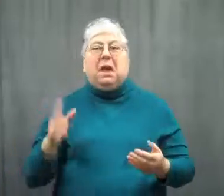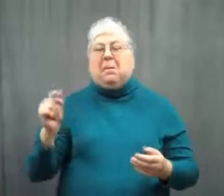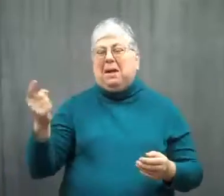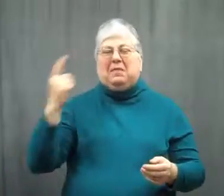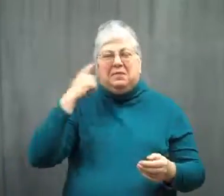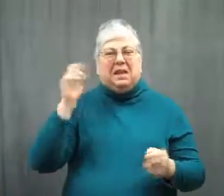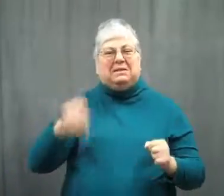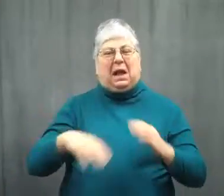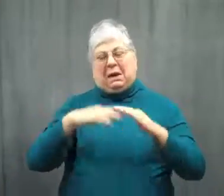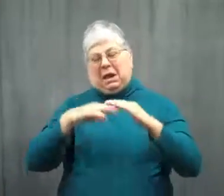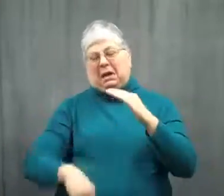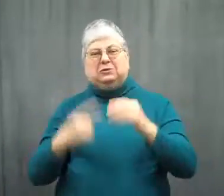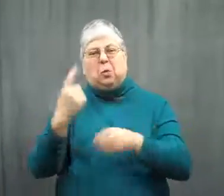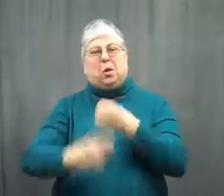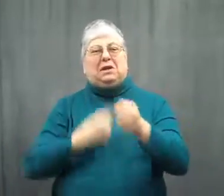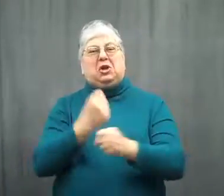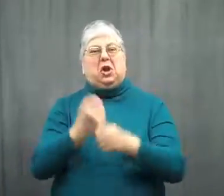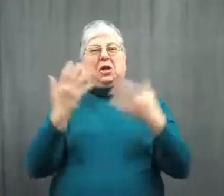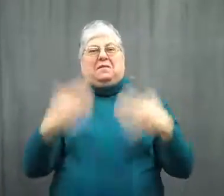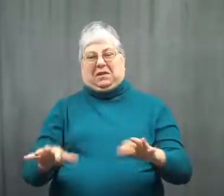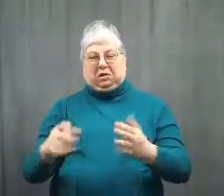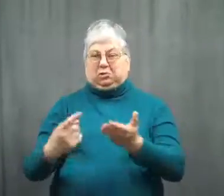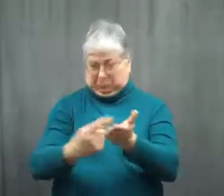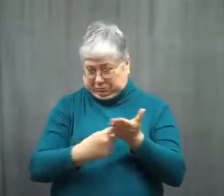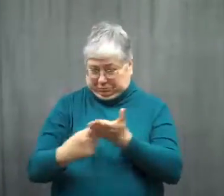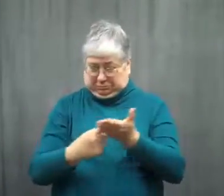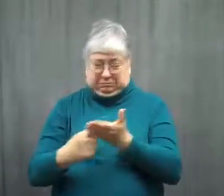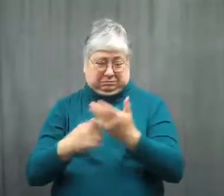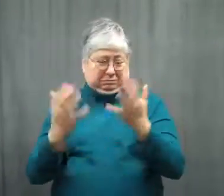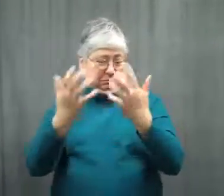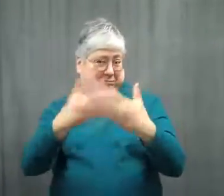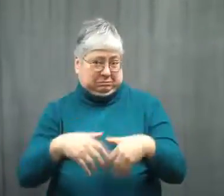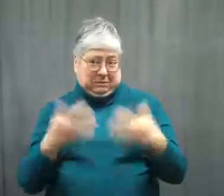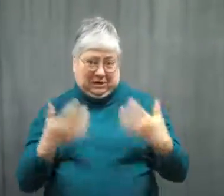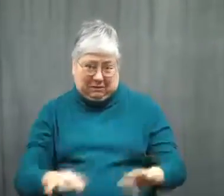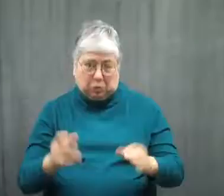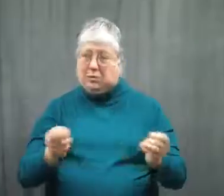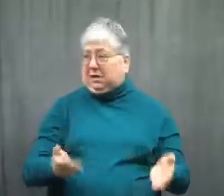It's believed that this process can be completed in less than a year,